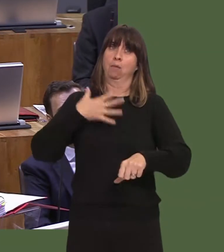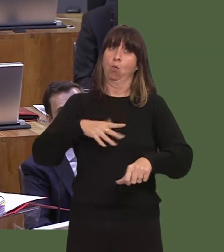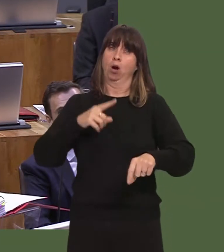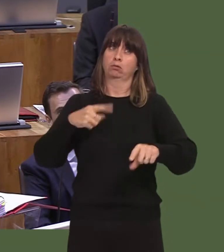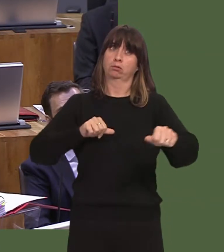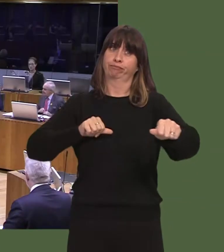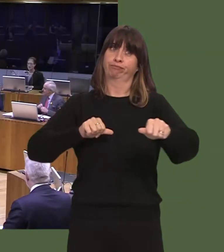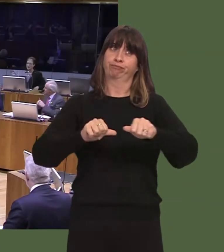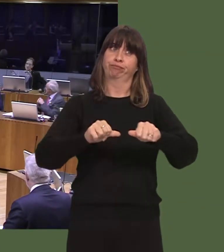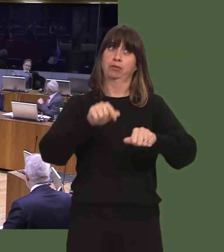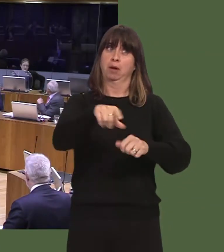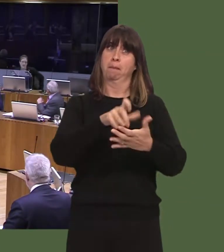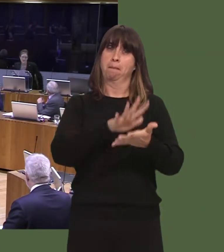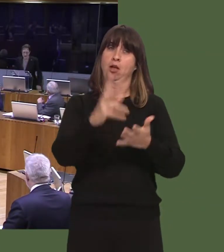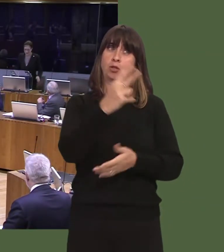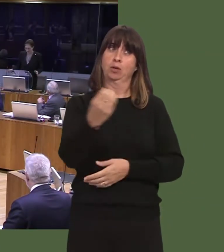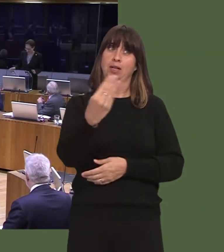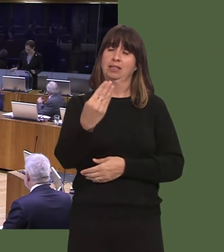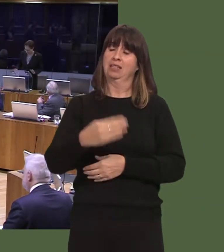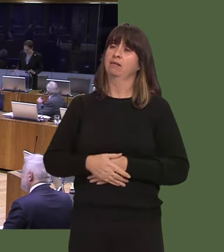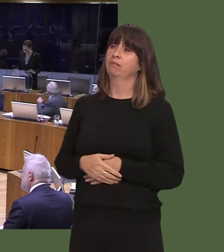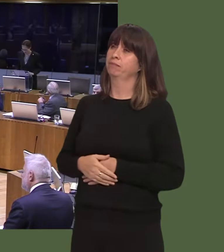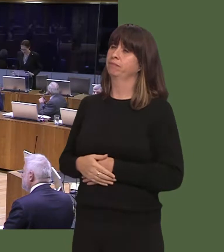Michelle Brown AM: Thank you for that answer, First Minister.